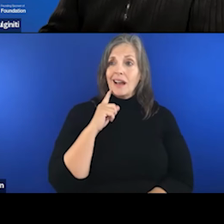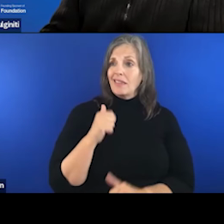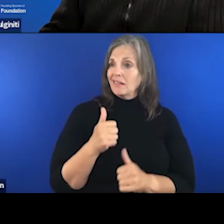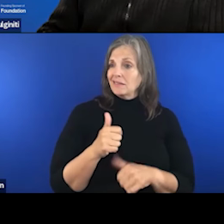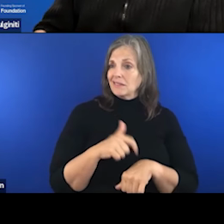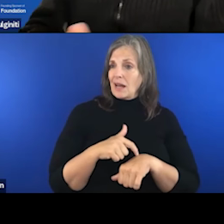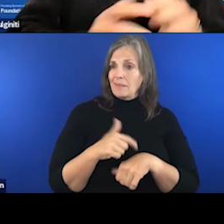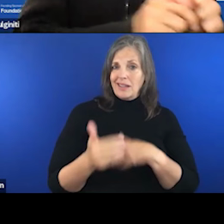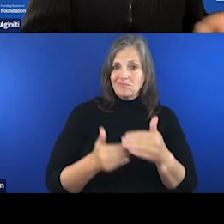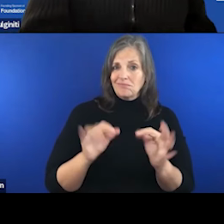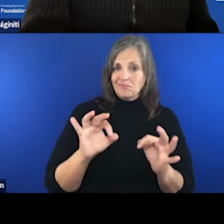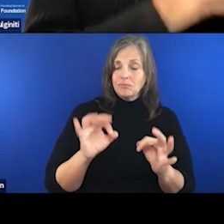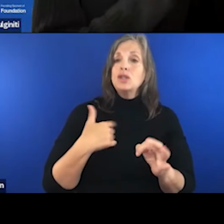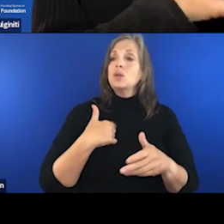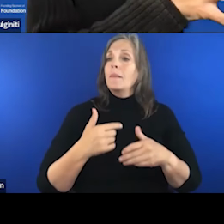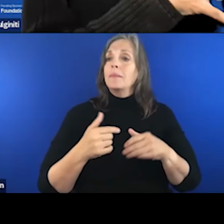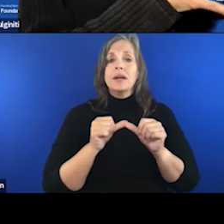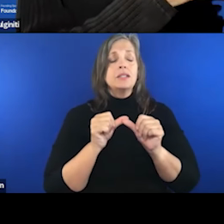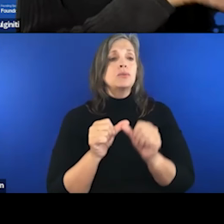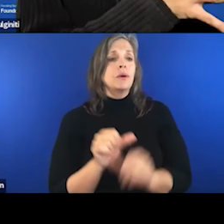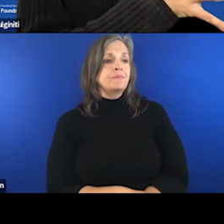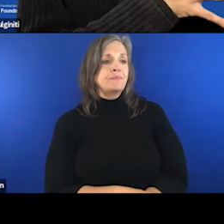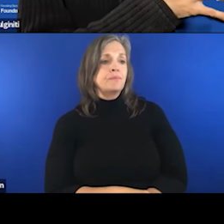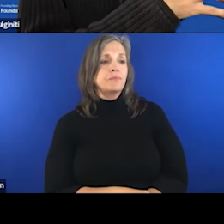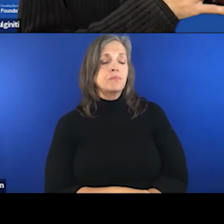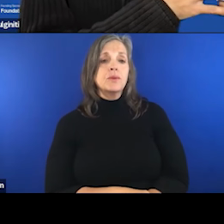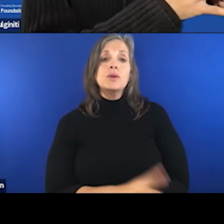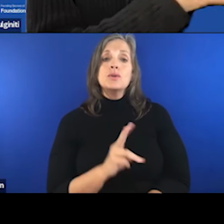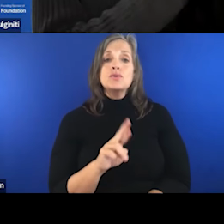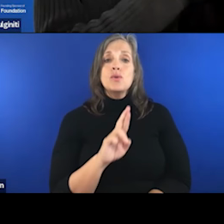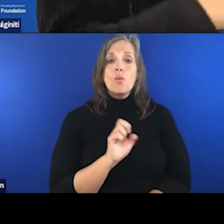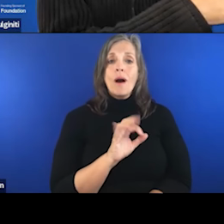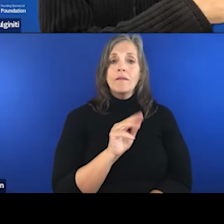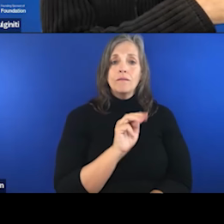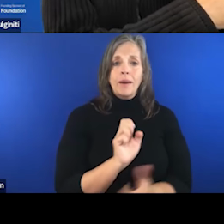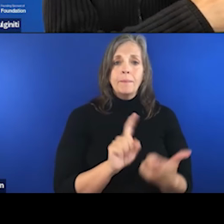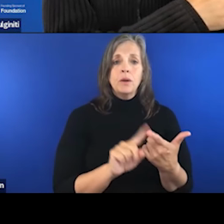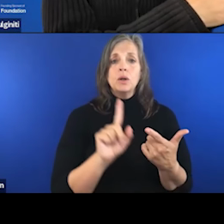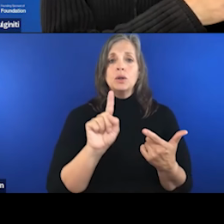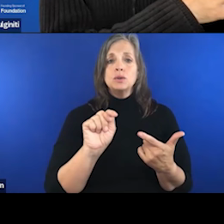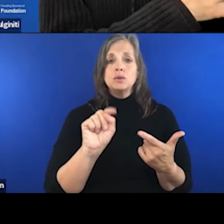um so I talked about wireframing and toolkits that's at the start and then you